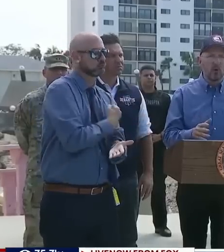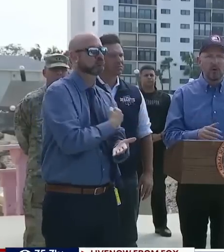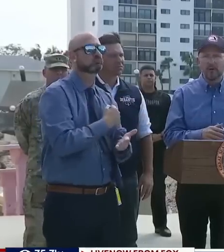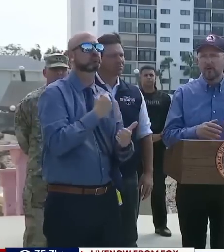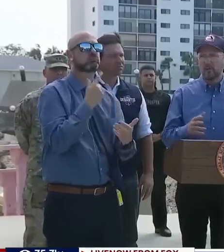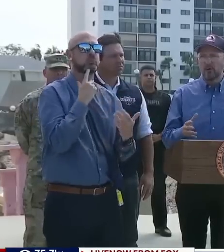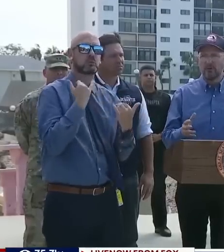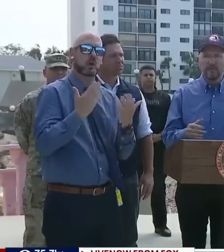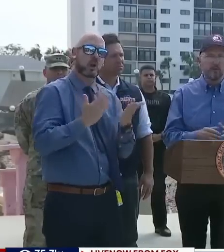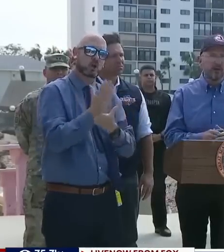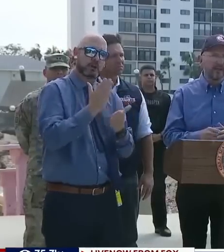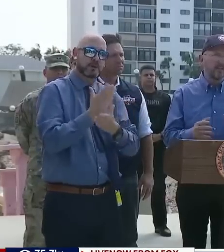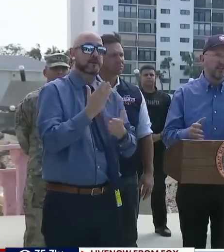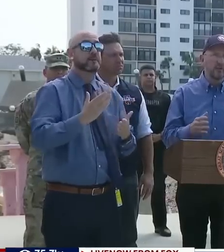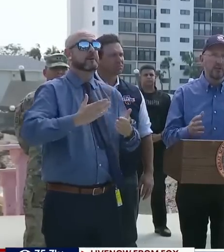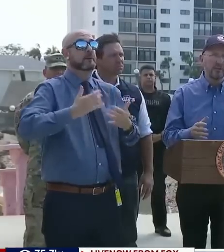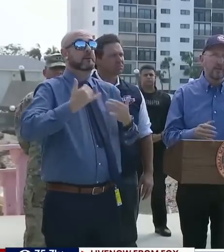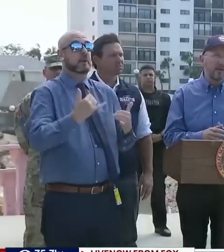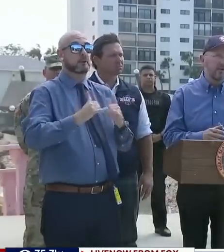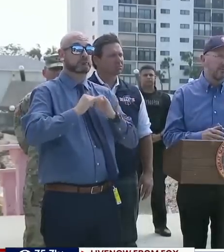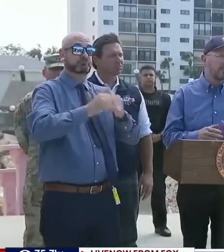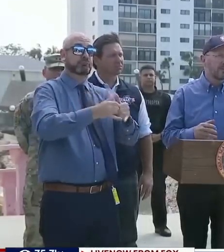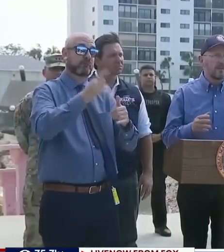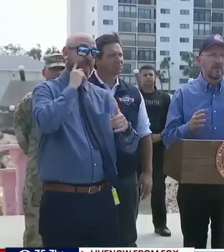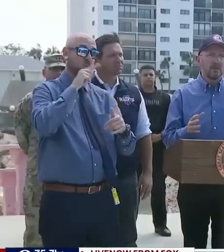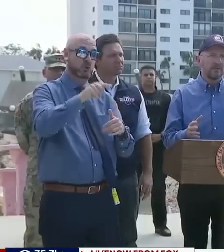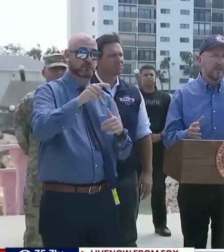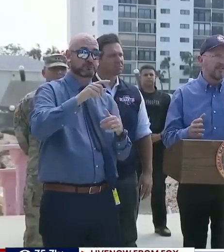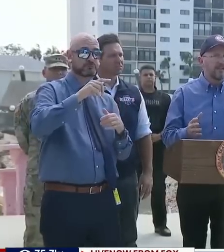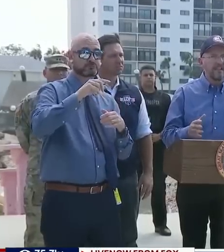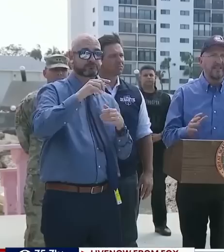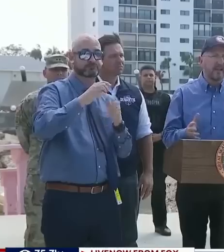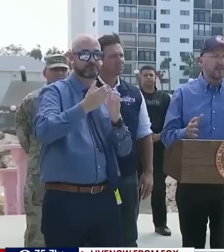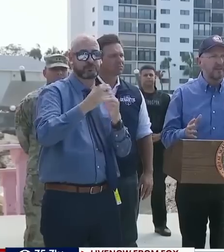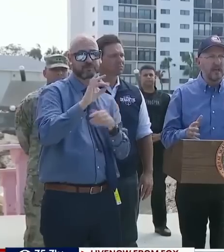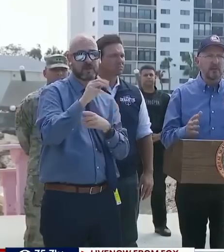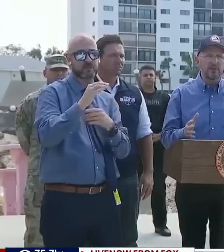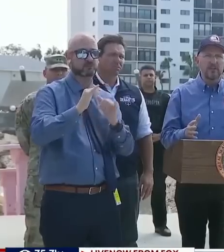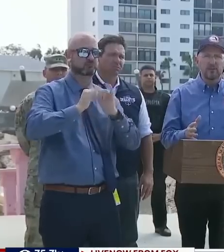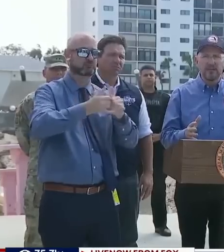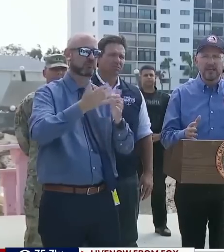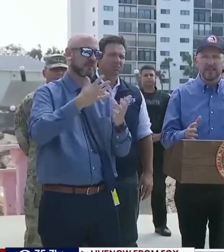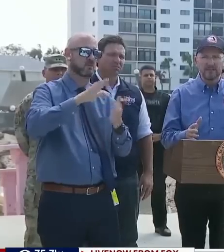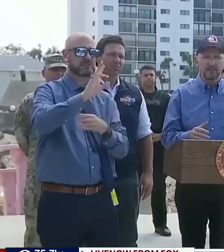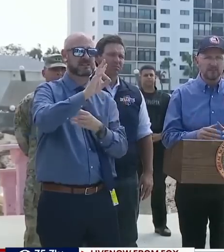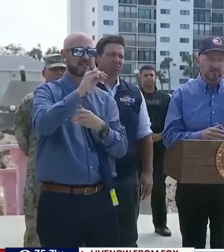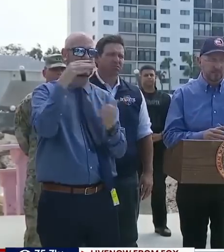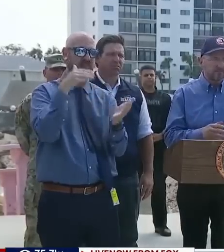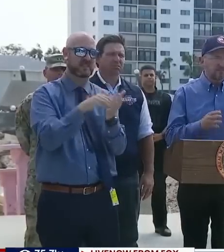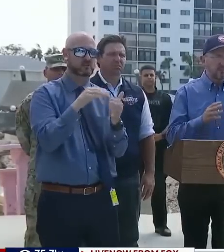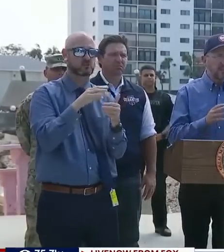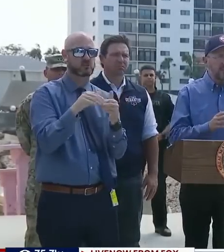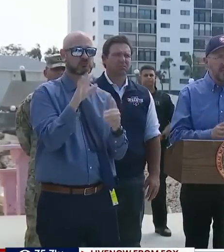receipts. They're going to want to photographs make sure you do that now.